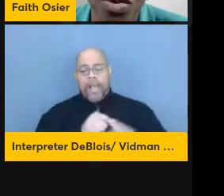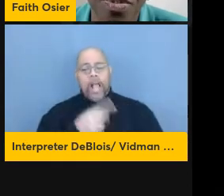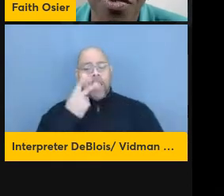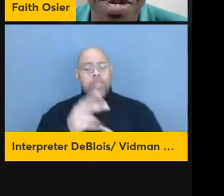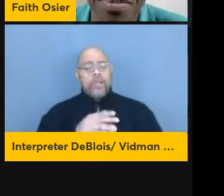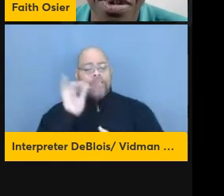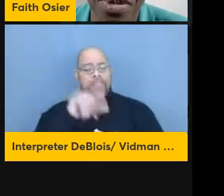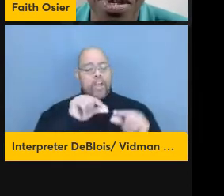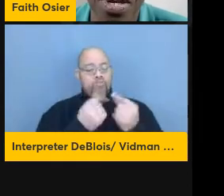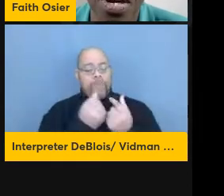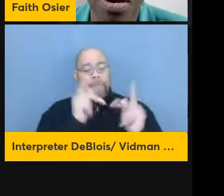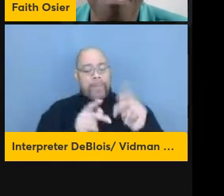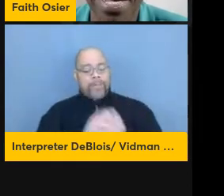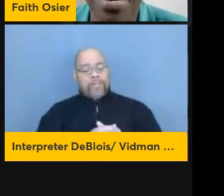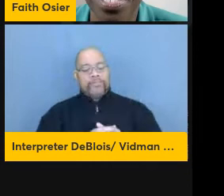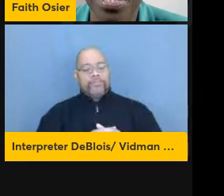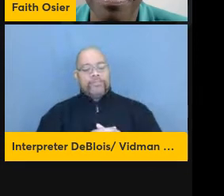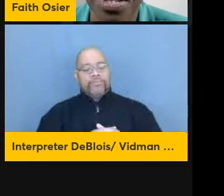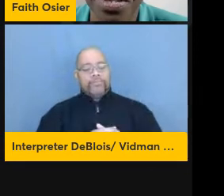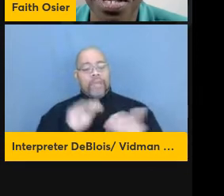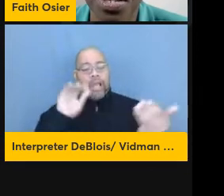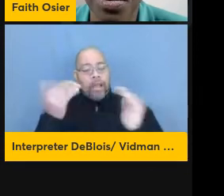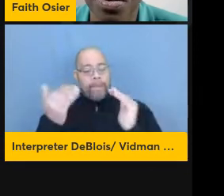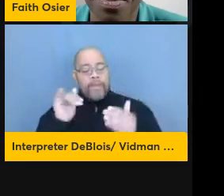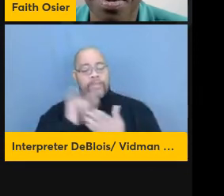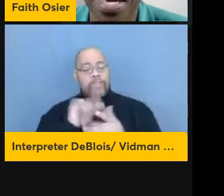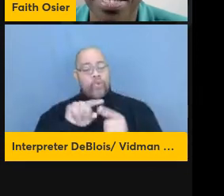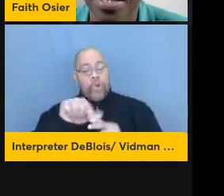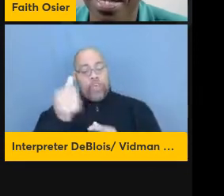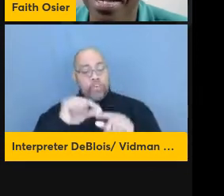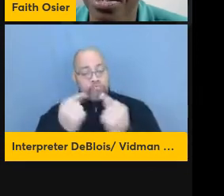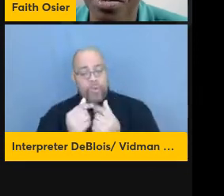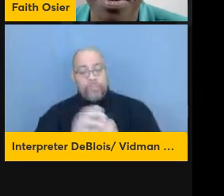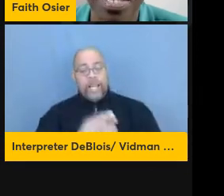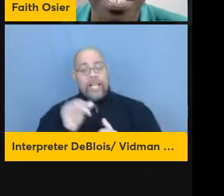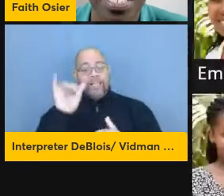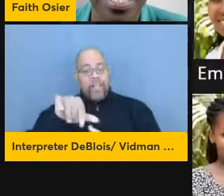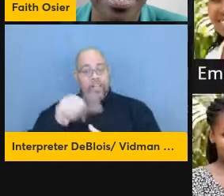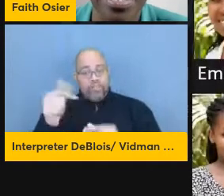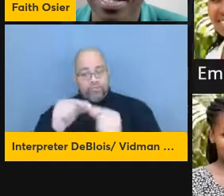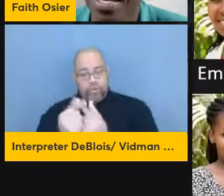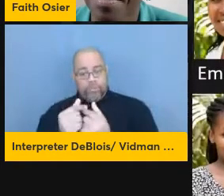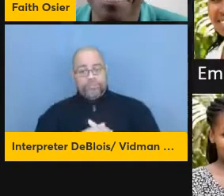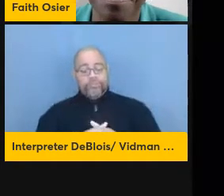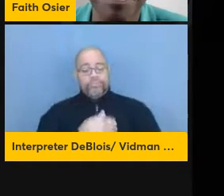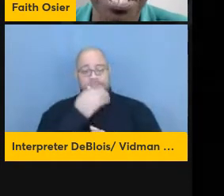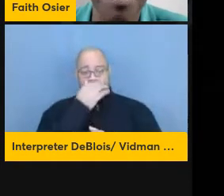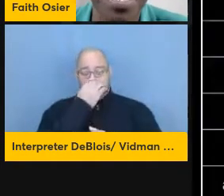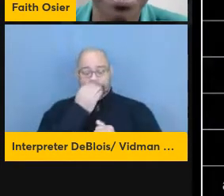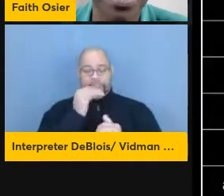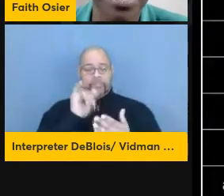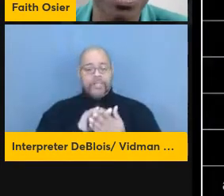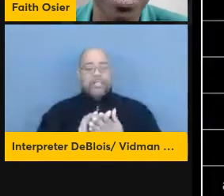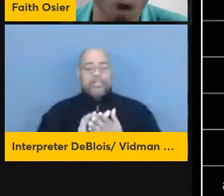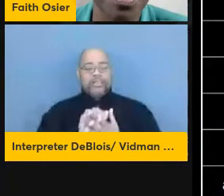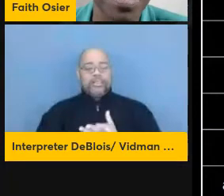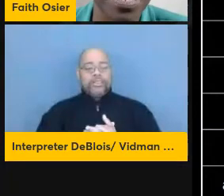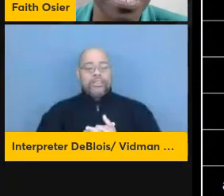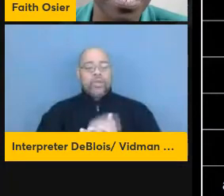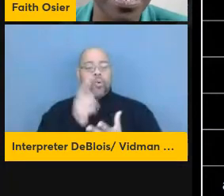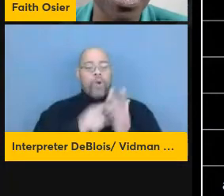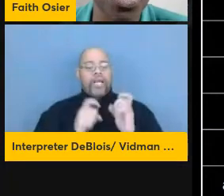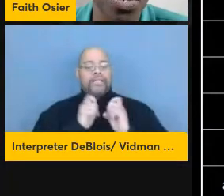group of people, comparing them to this group, and to that group, that's beg your pardon. That's what gives me these two